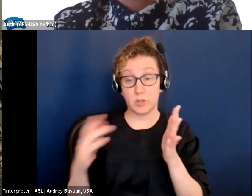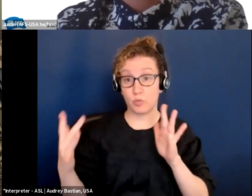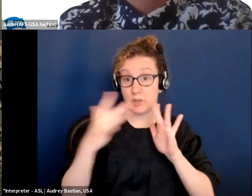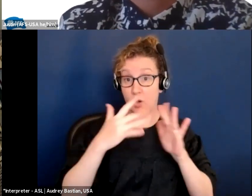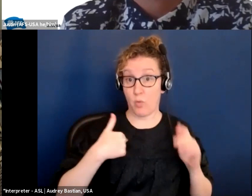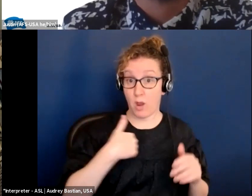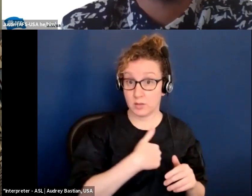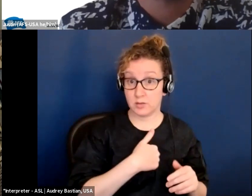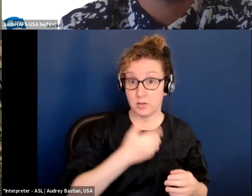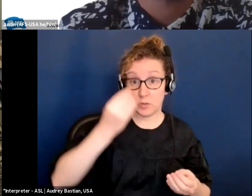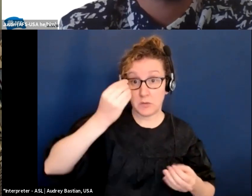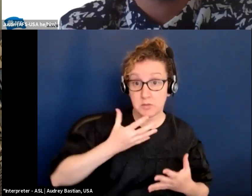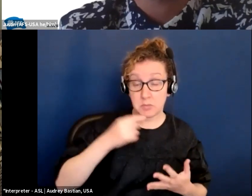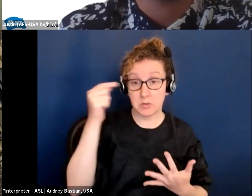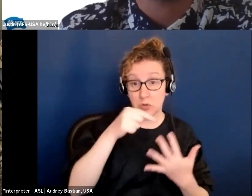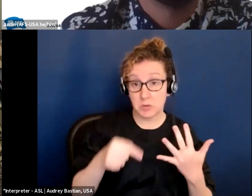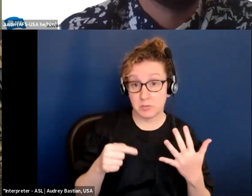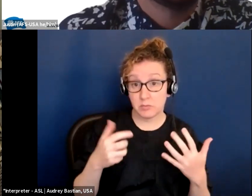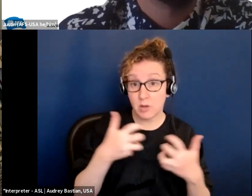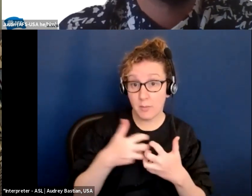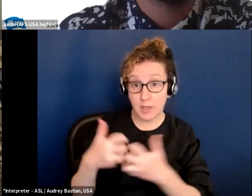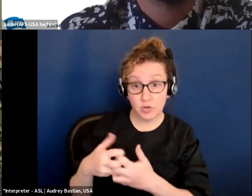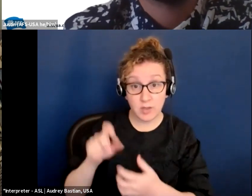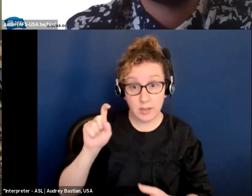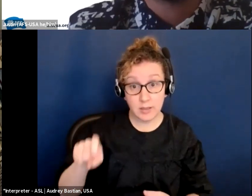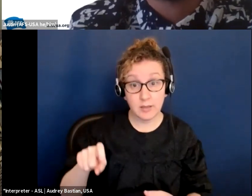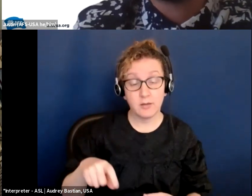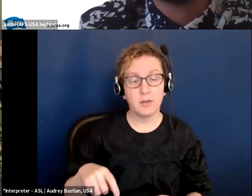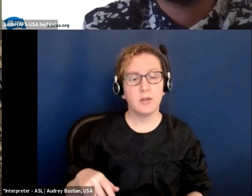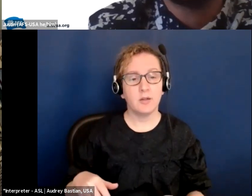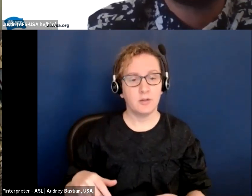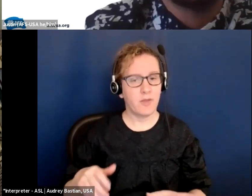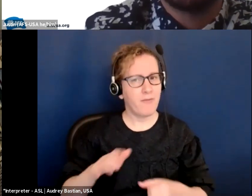about certain accommodations that they may need, there is ample opportunity throughout